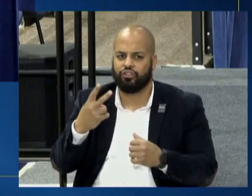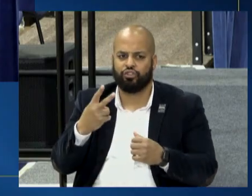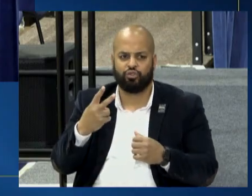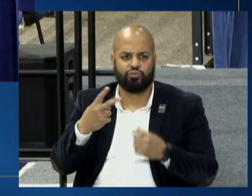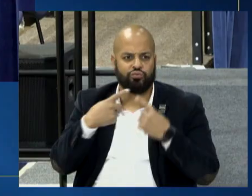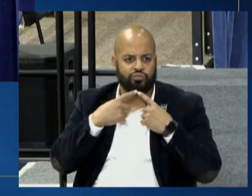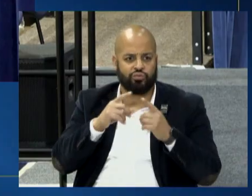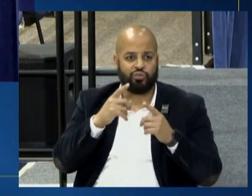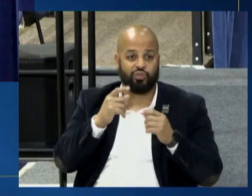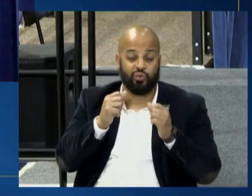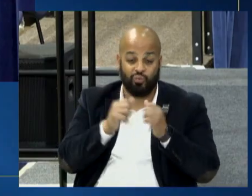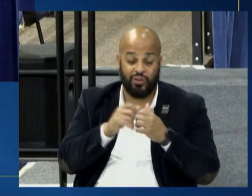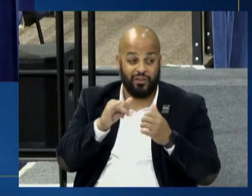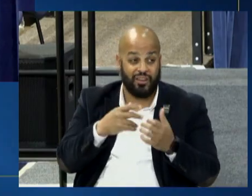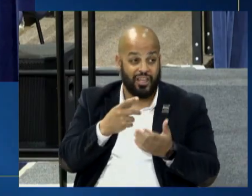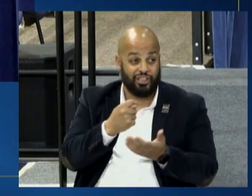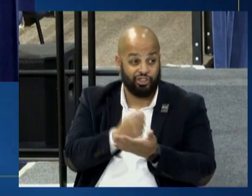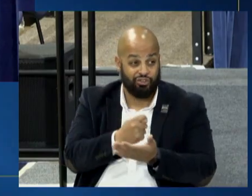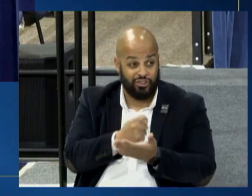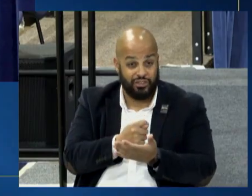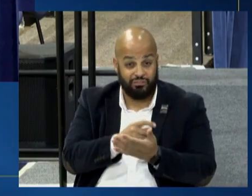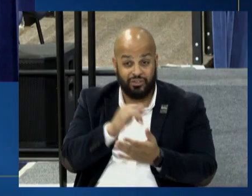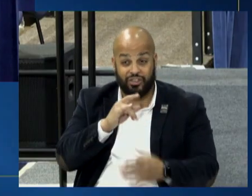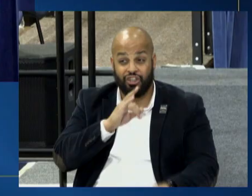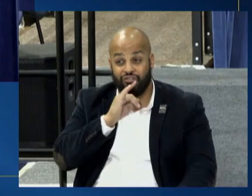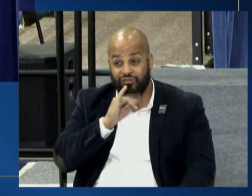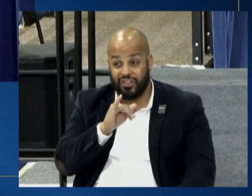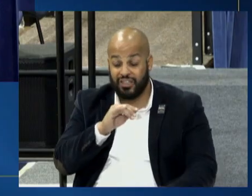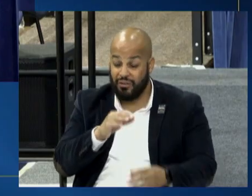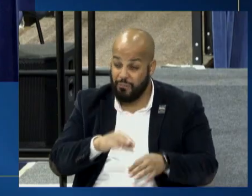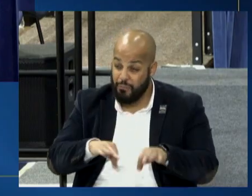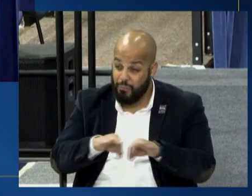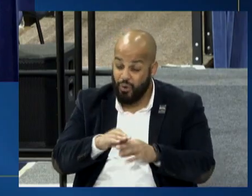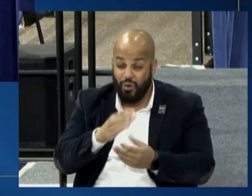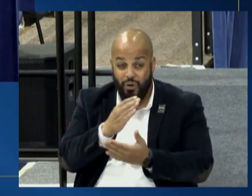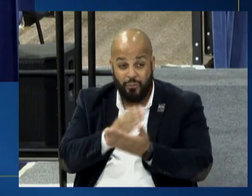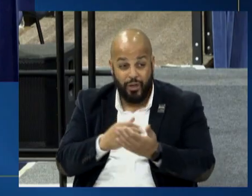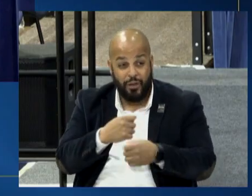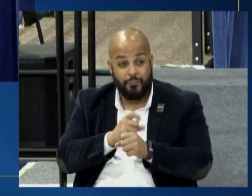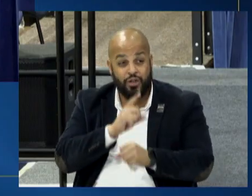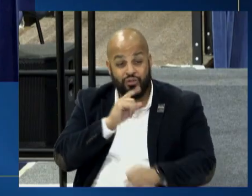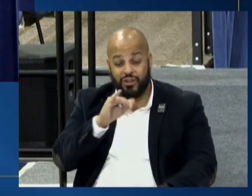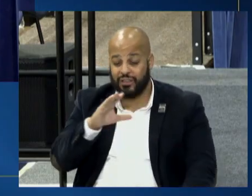Which, you know, really is such a critical piece of ensuring that the chemotherapy that is being